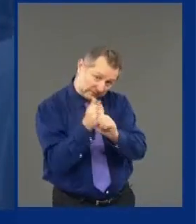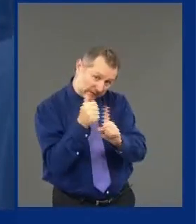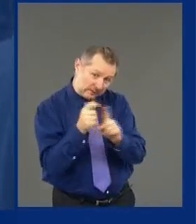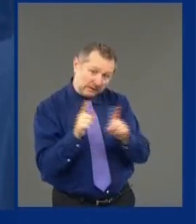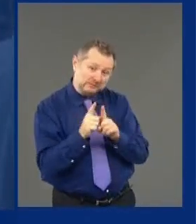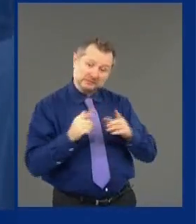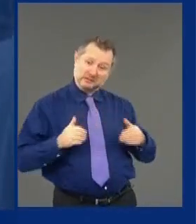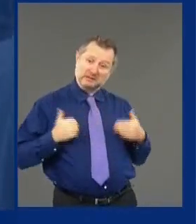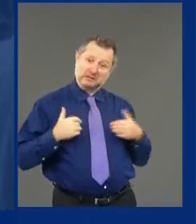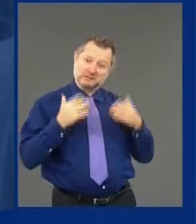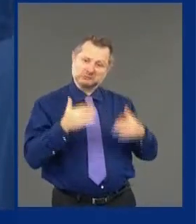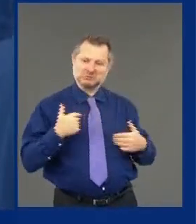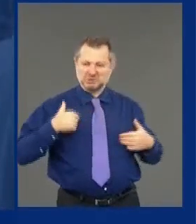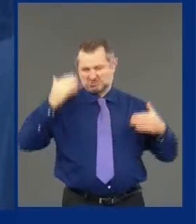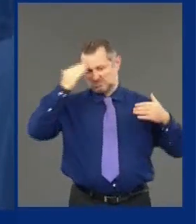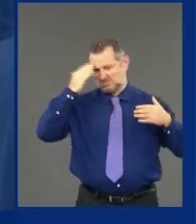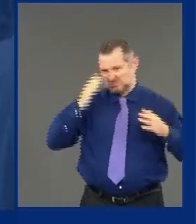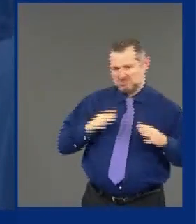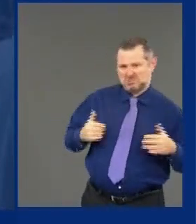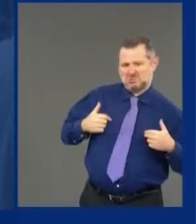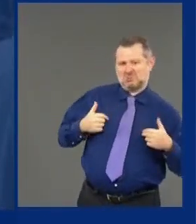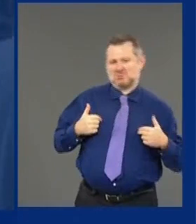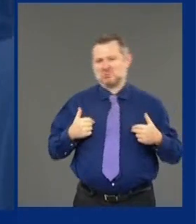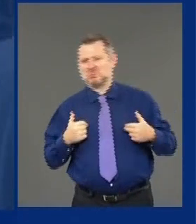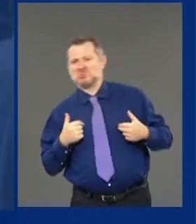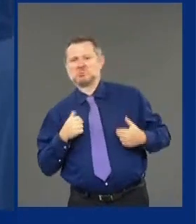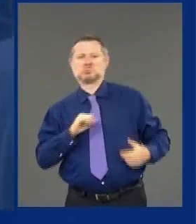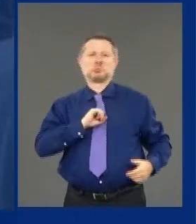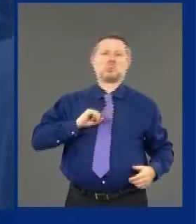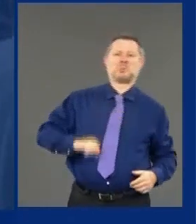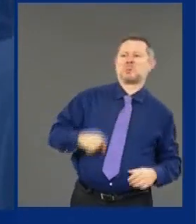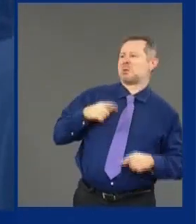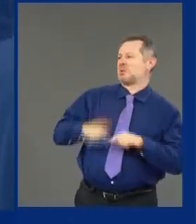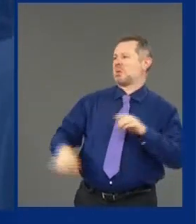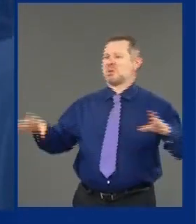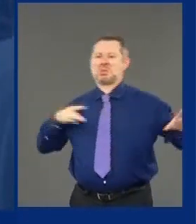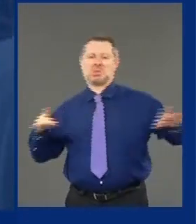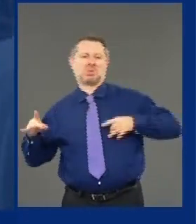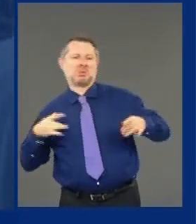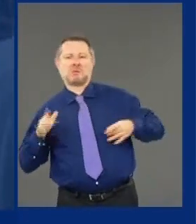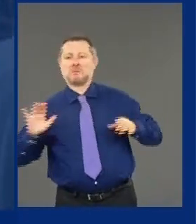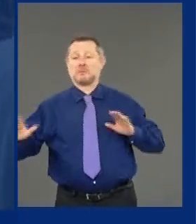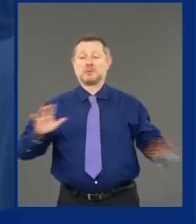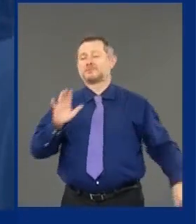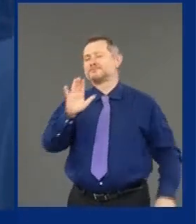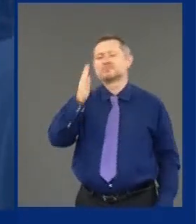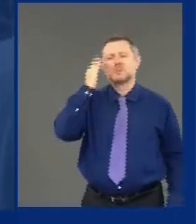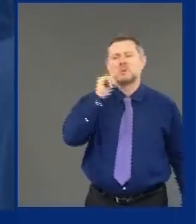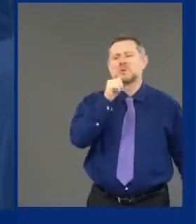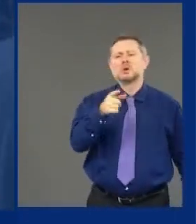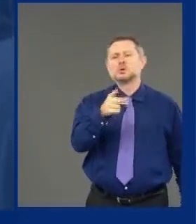PAST SOMEONE, HAVE A CONVERSATION, AND PEOPLE CAN DIE.